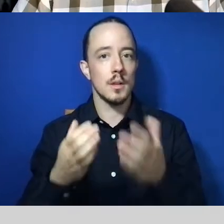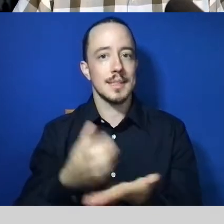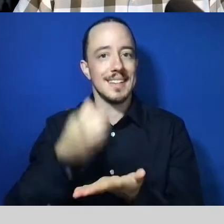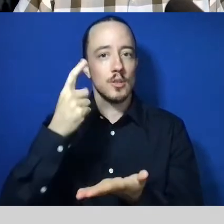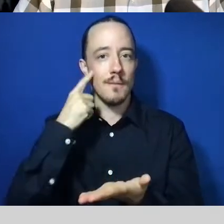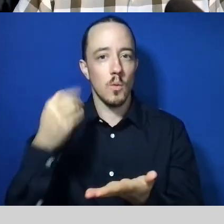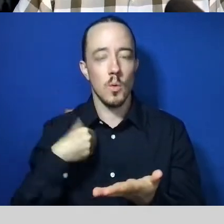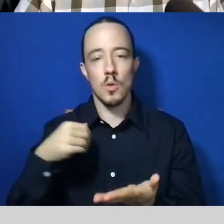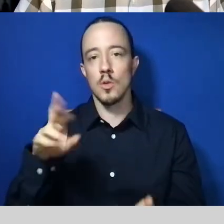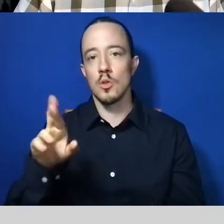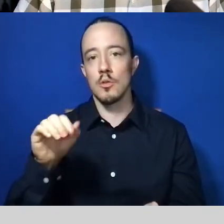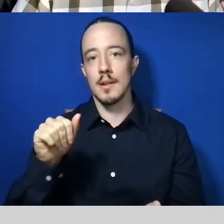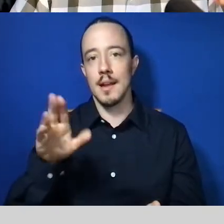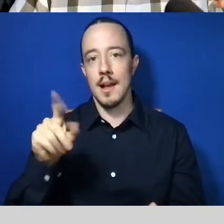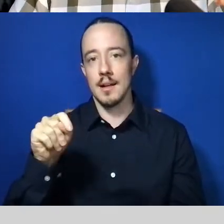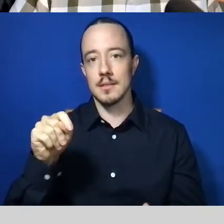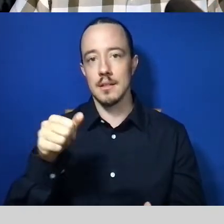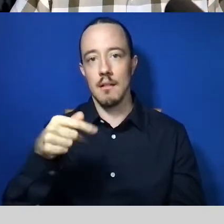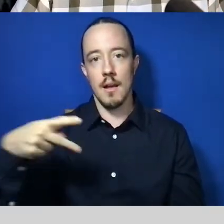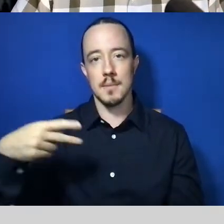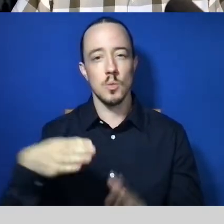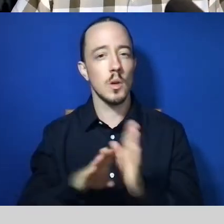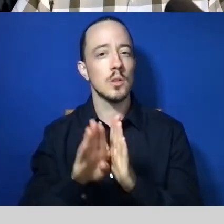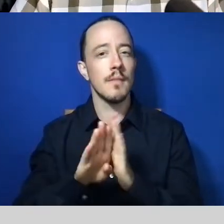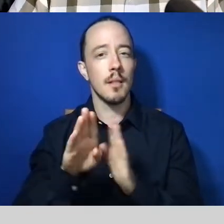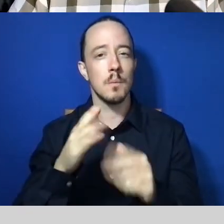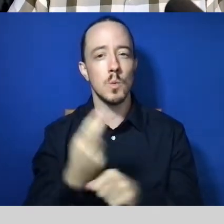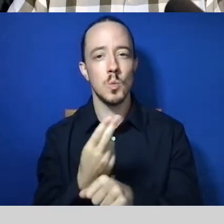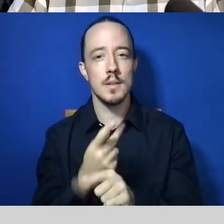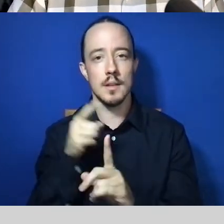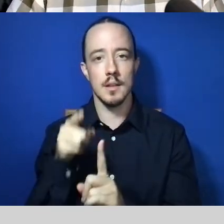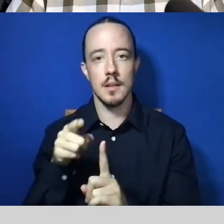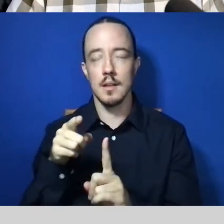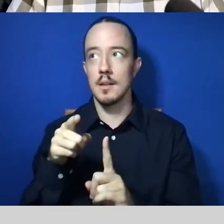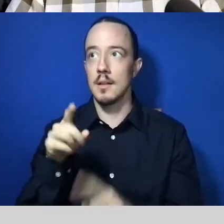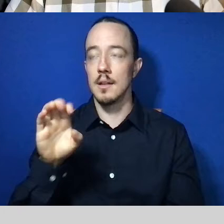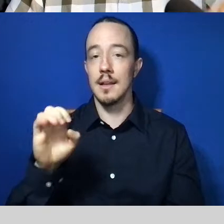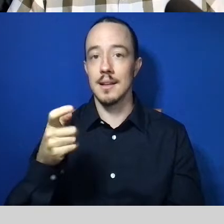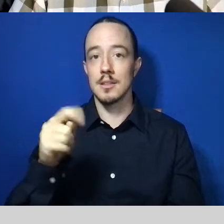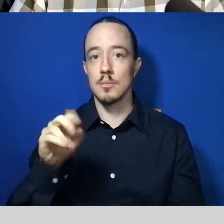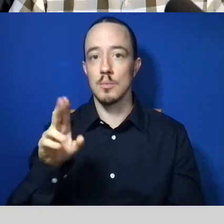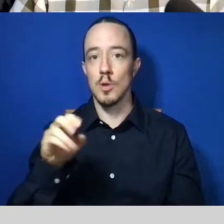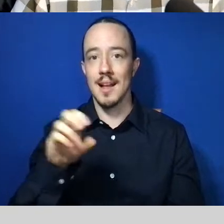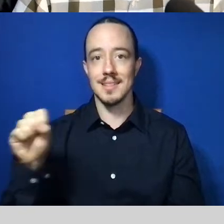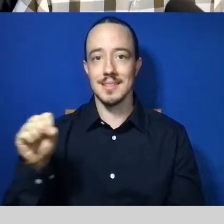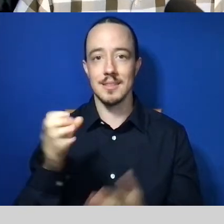So we can actually develop using the express server for having nice debug tools.